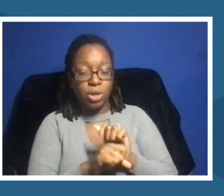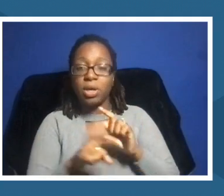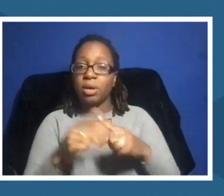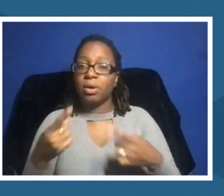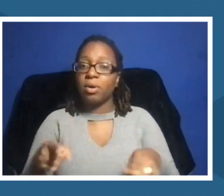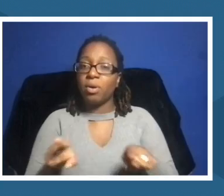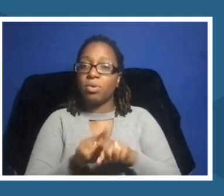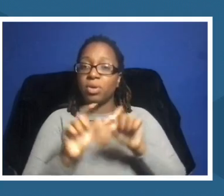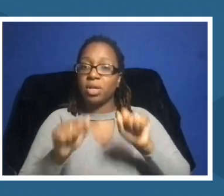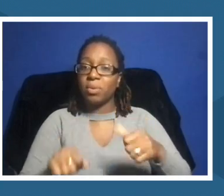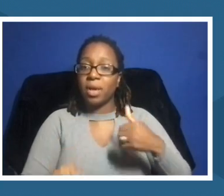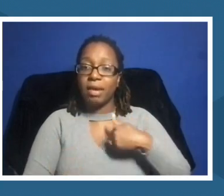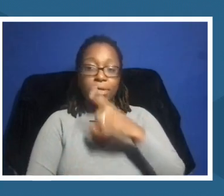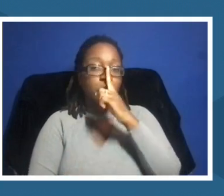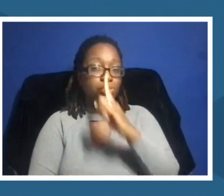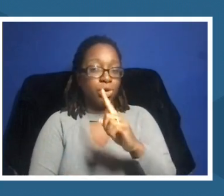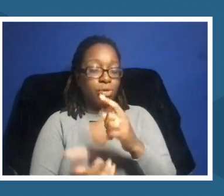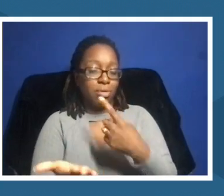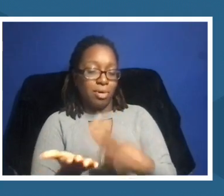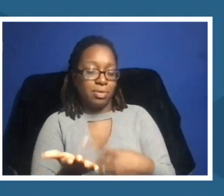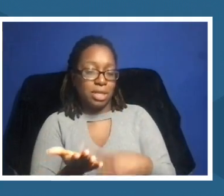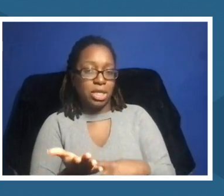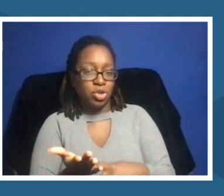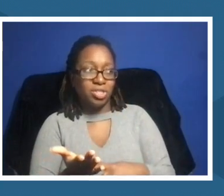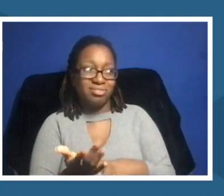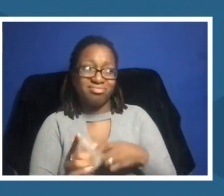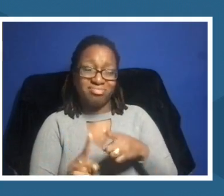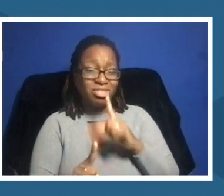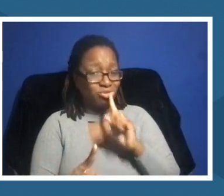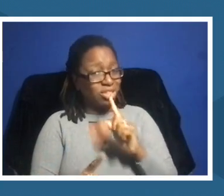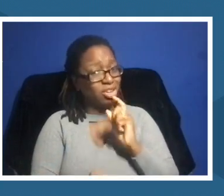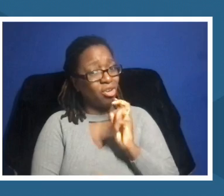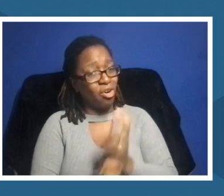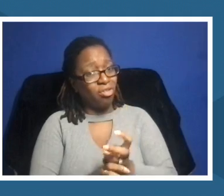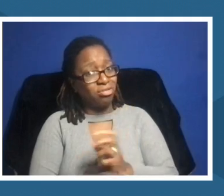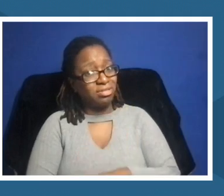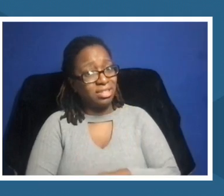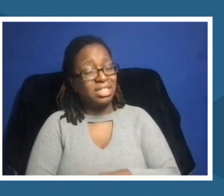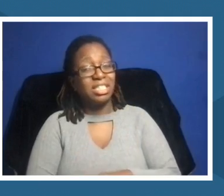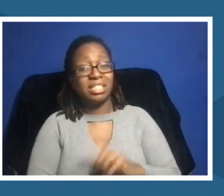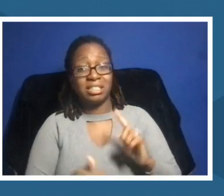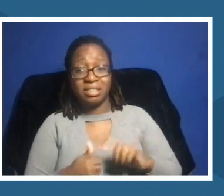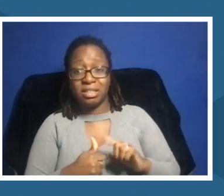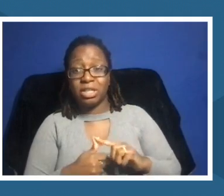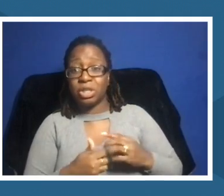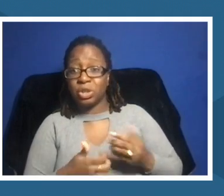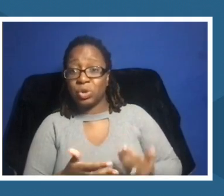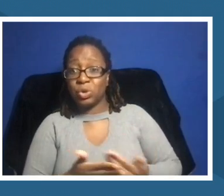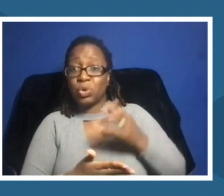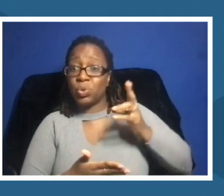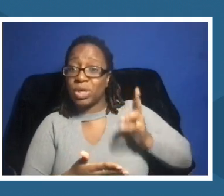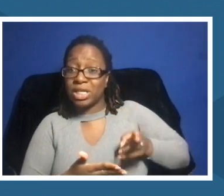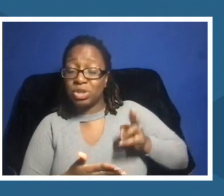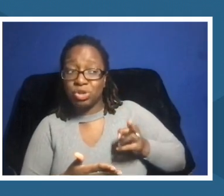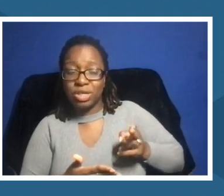conversation about how hard it is to do this work to um to one learn new histories and then unlearn a lot of